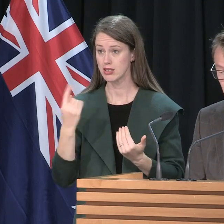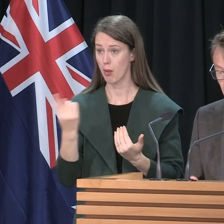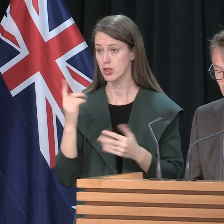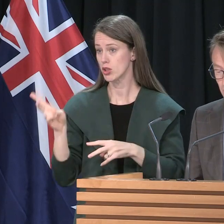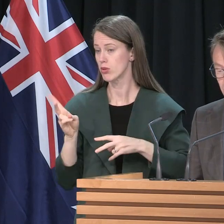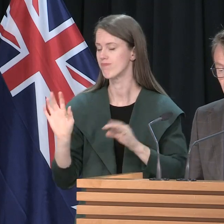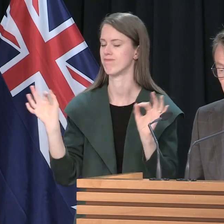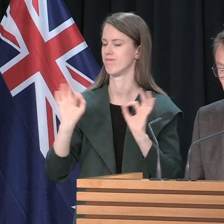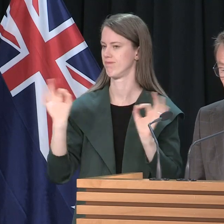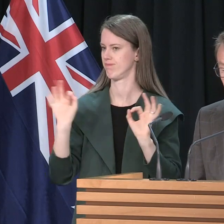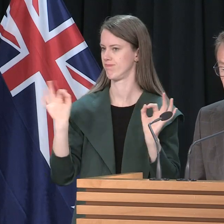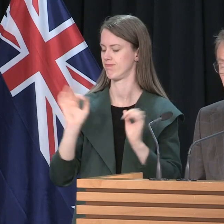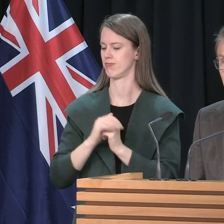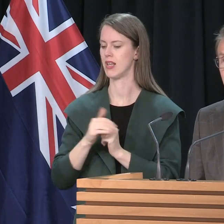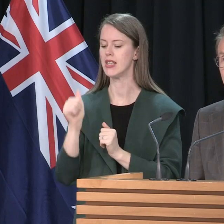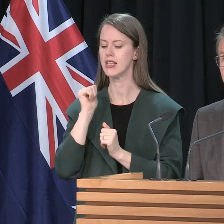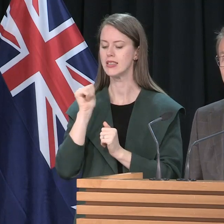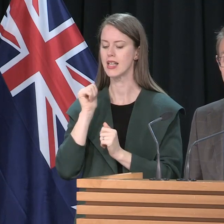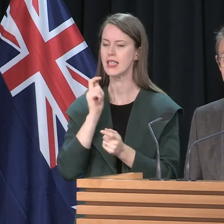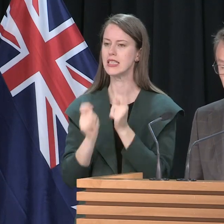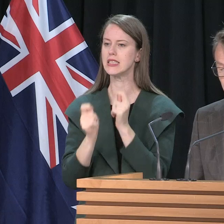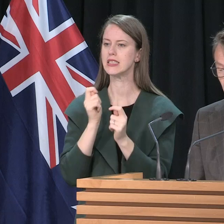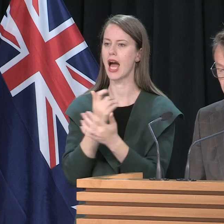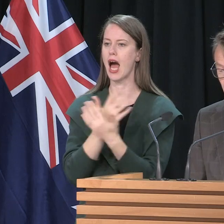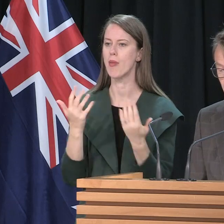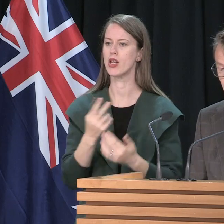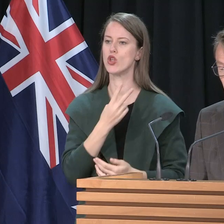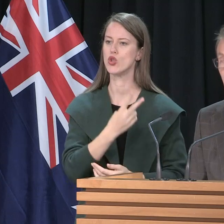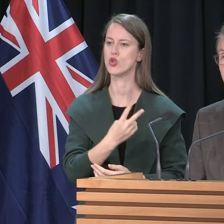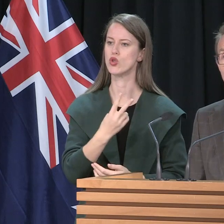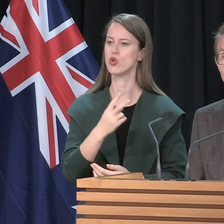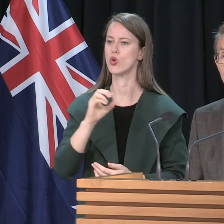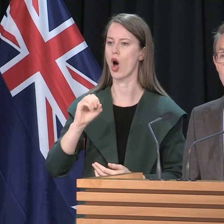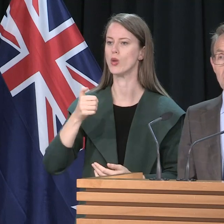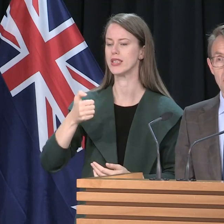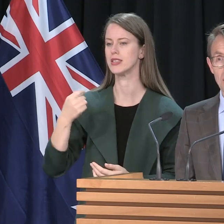None of our current active cases is receiving